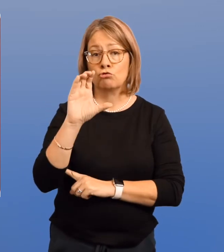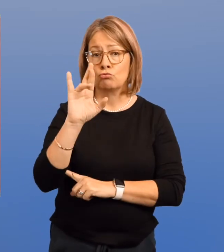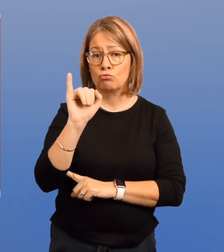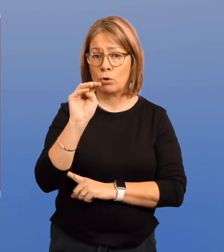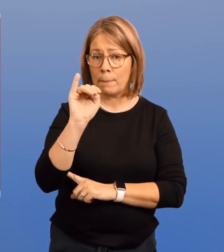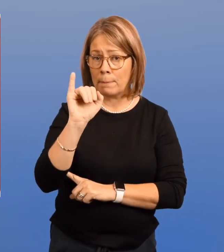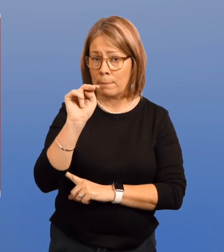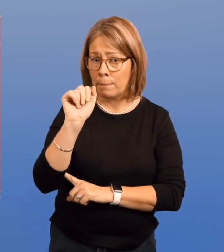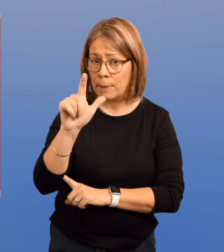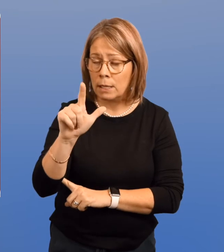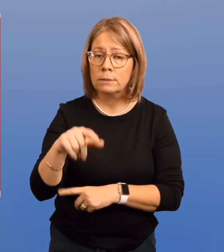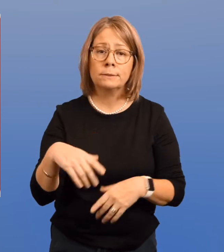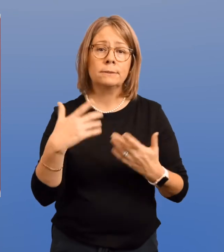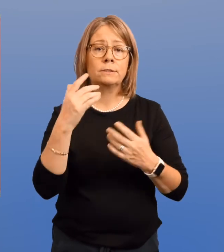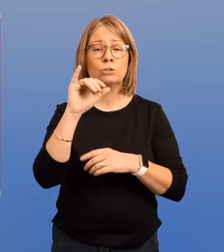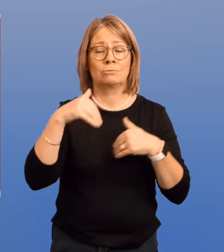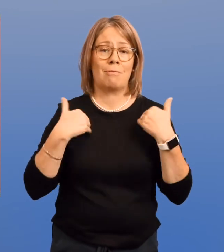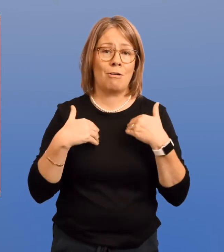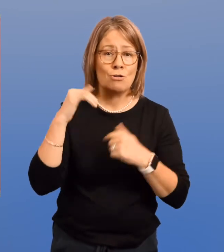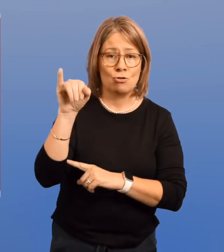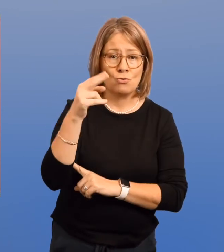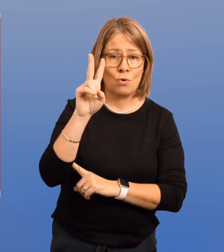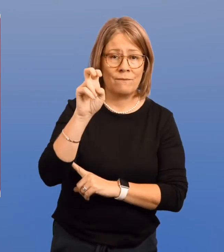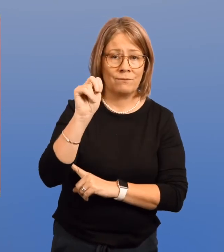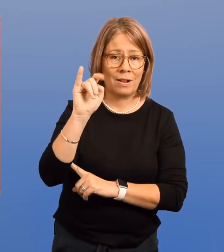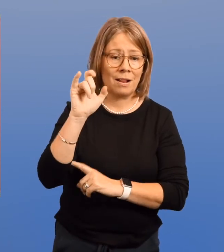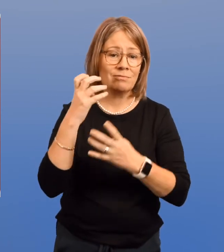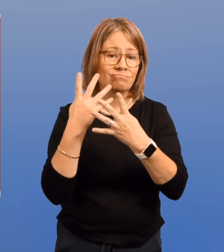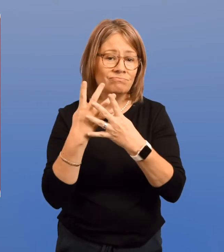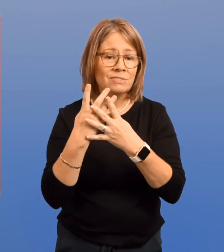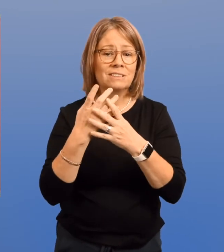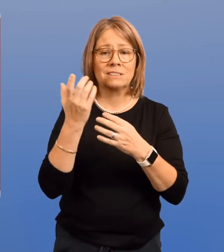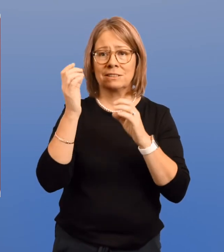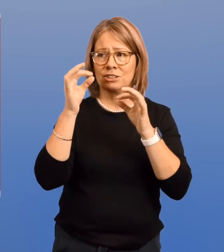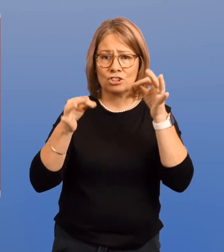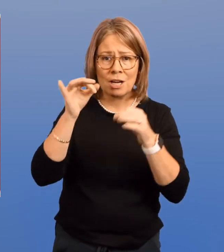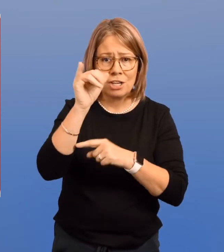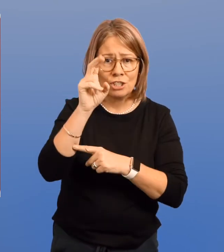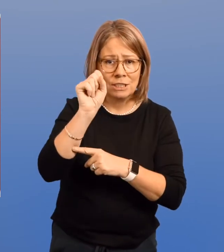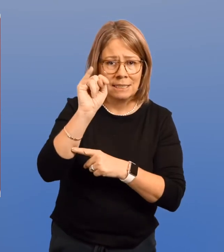Criminal and juvenile justice --